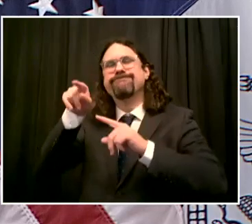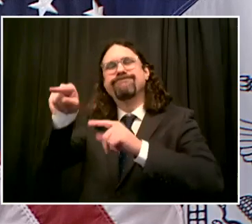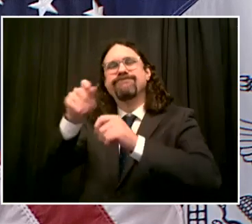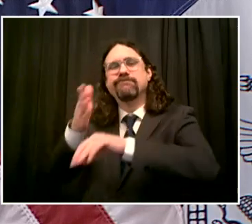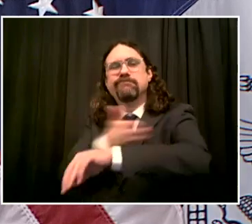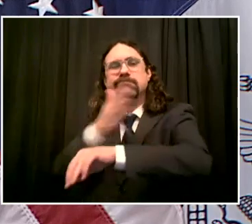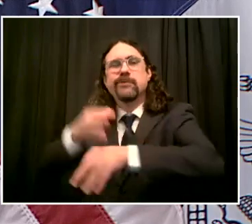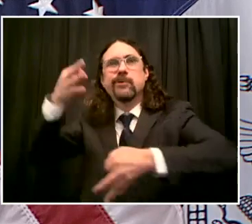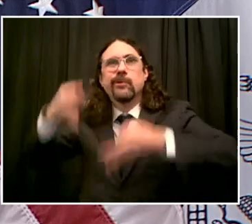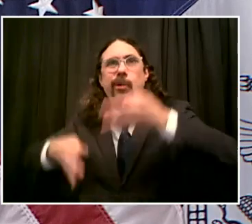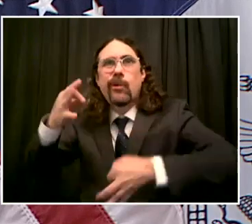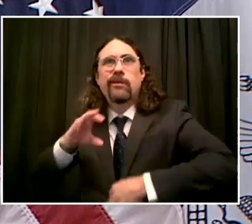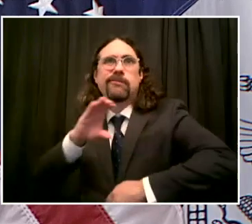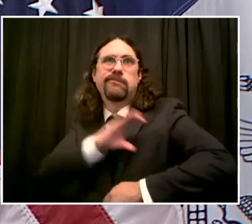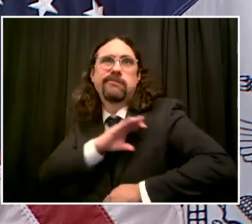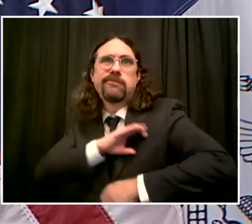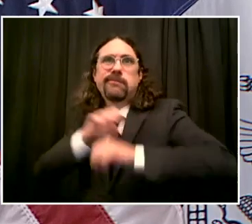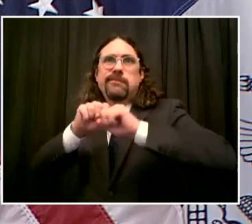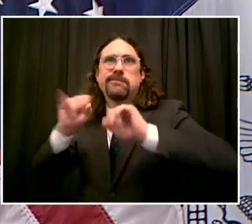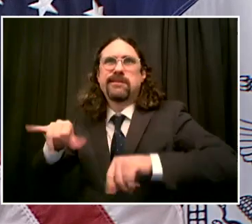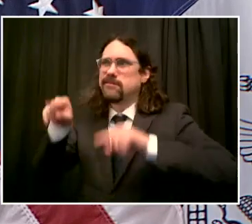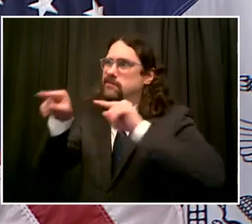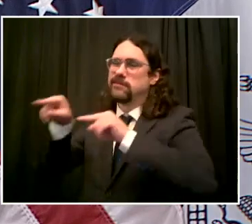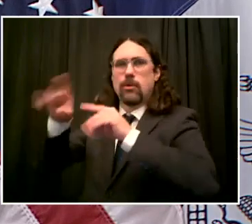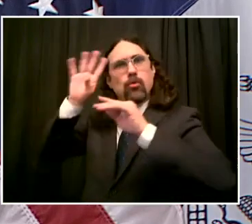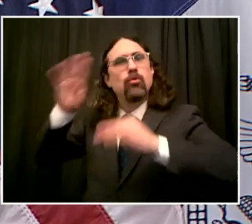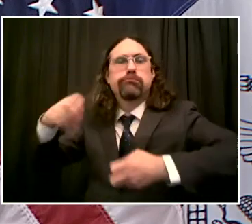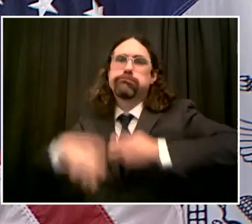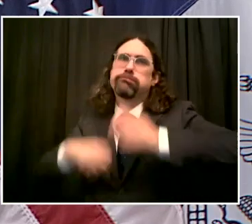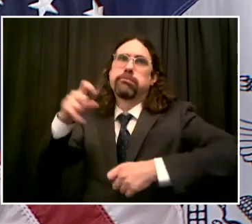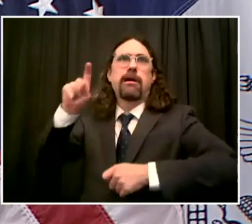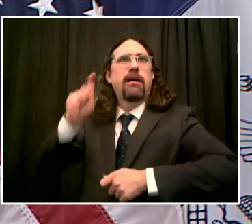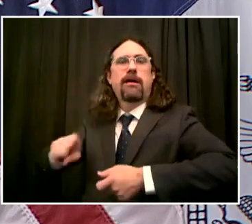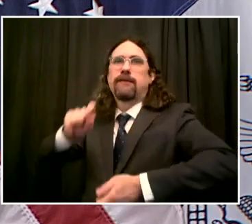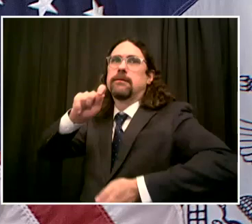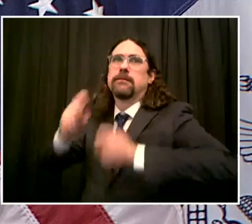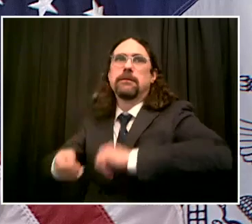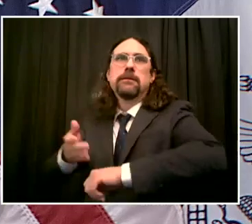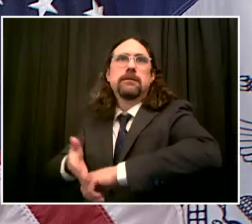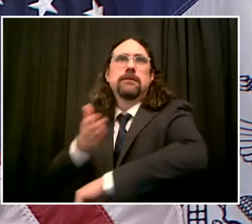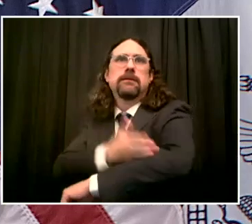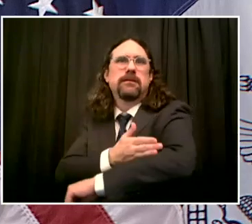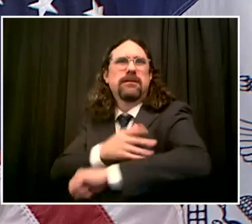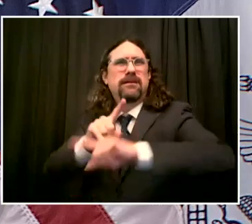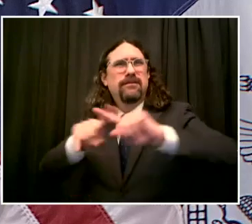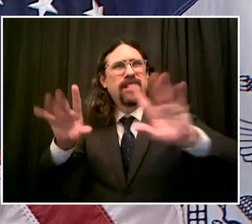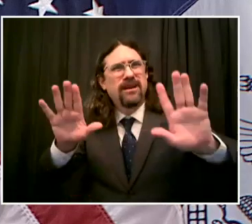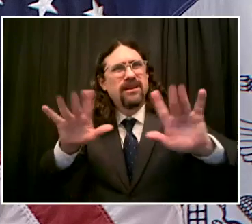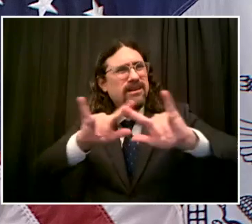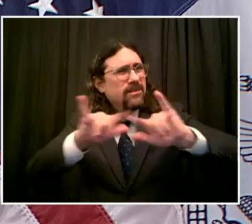WE HAVE A LOT TO DO ON HEIALNG WOUDSN. WE HAVE A LOT ON ENSURING THERE WILL BE PEACE AND ORDER IN